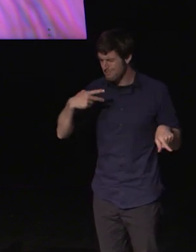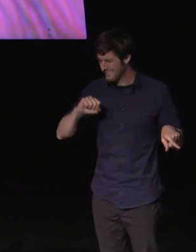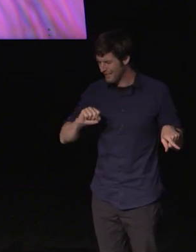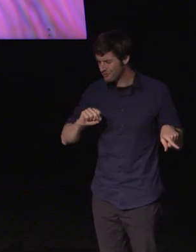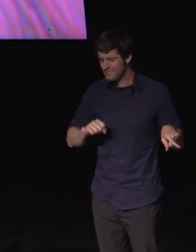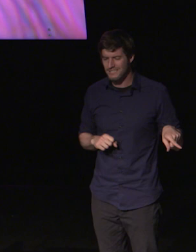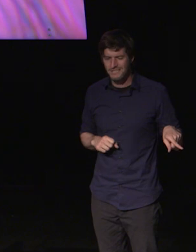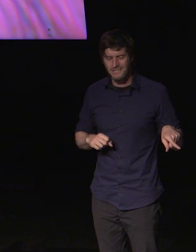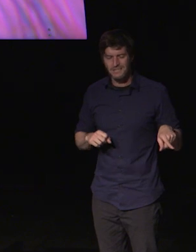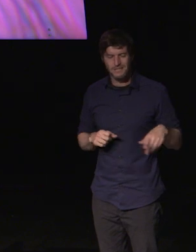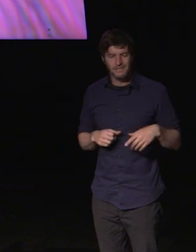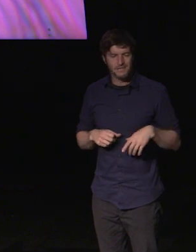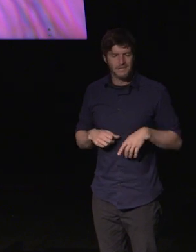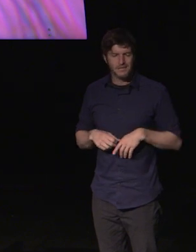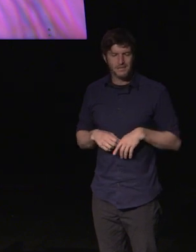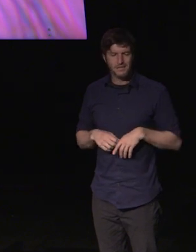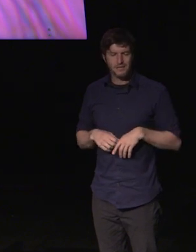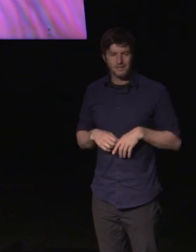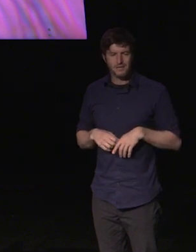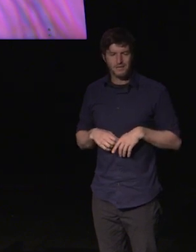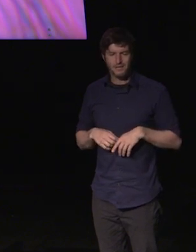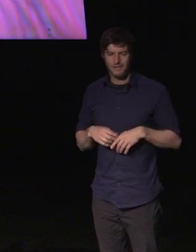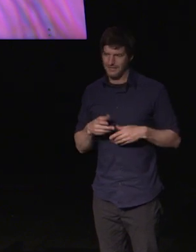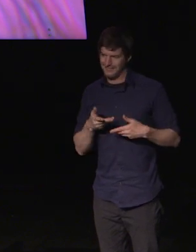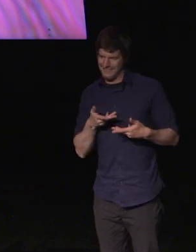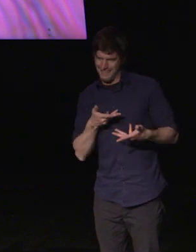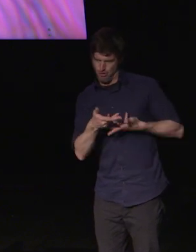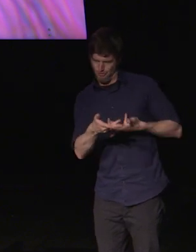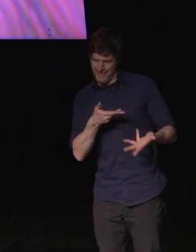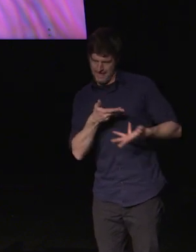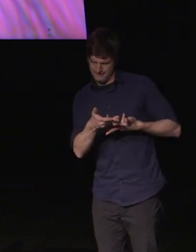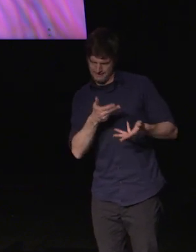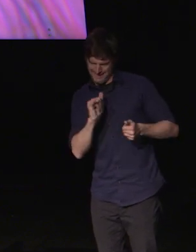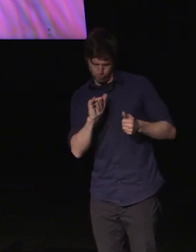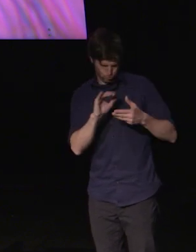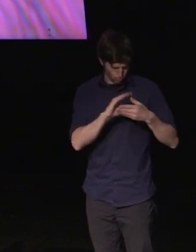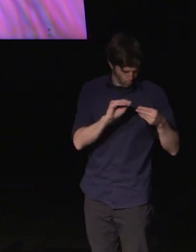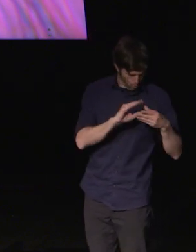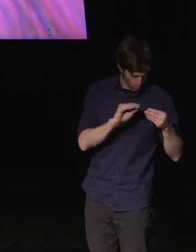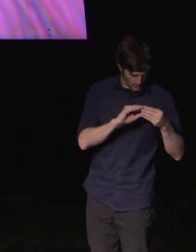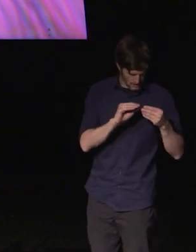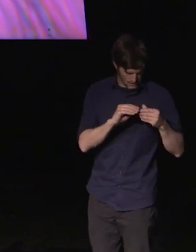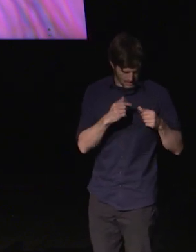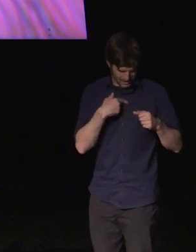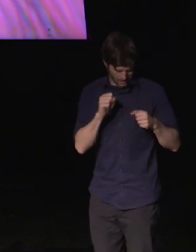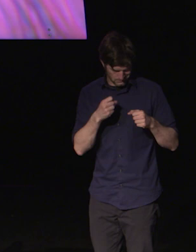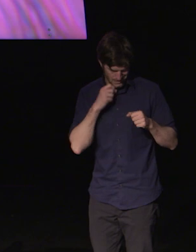It was one of those you interact with it. Like a story is happening and you get to vote on what happens next.